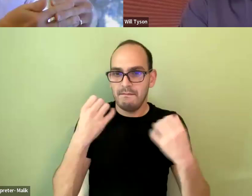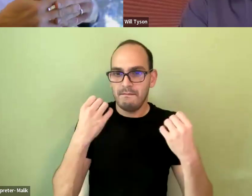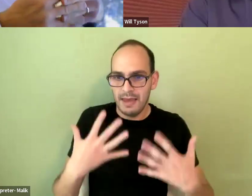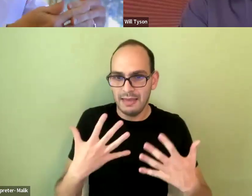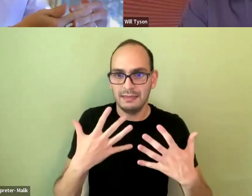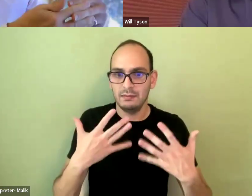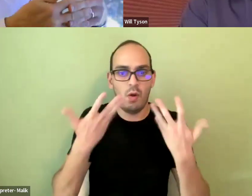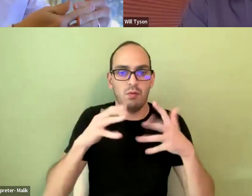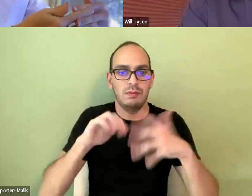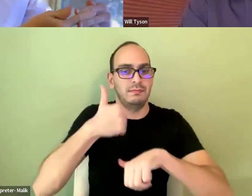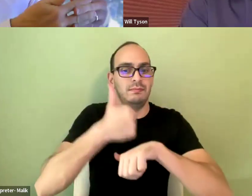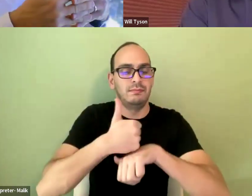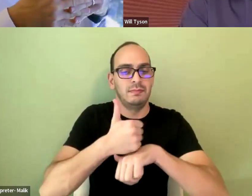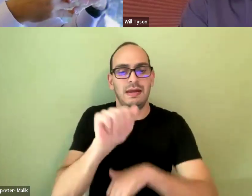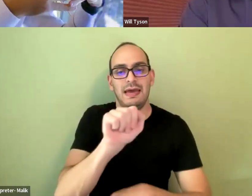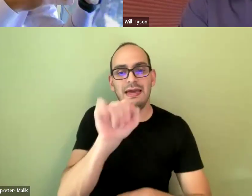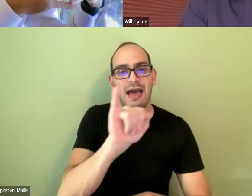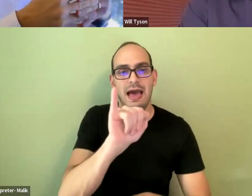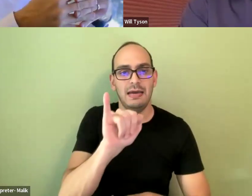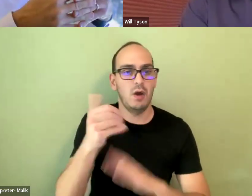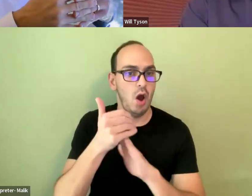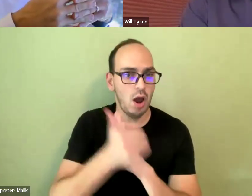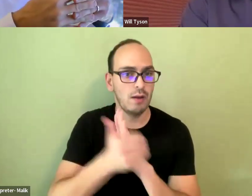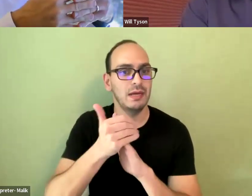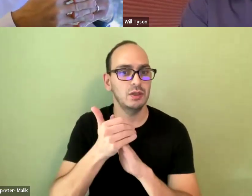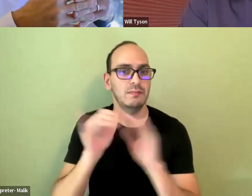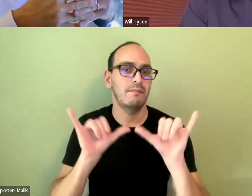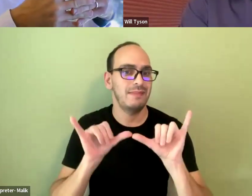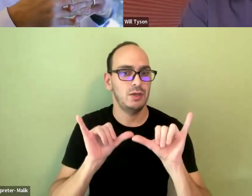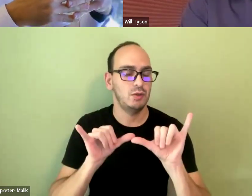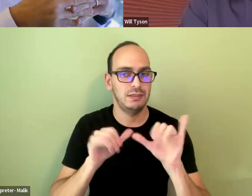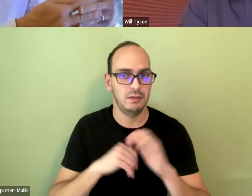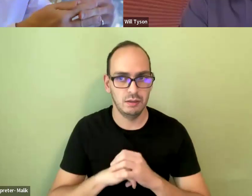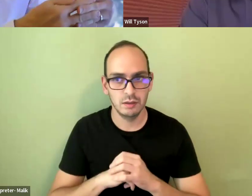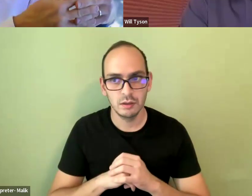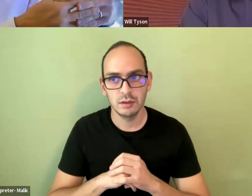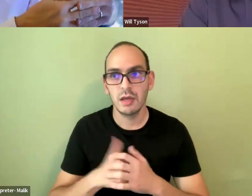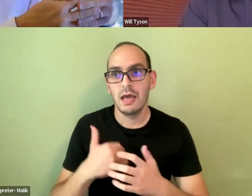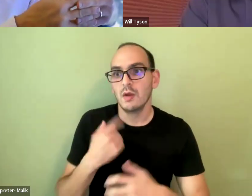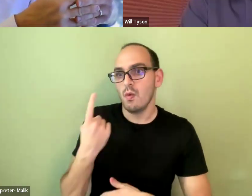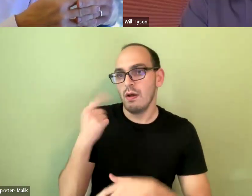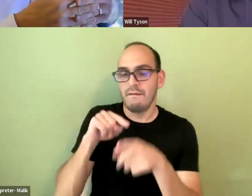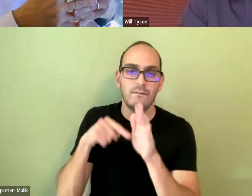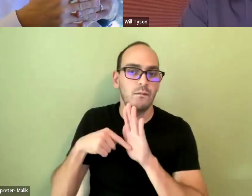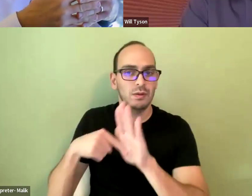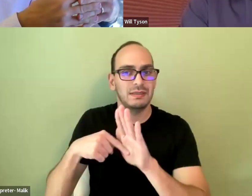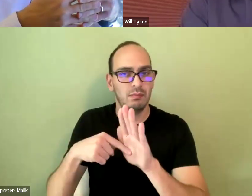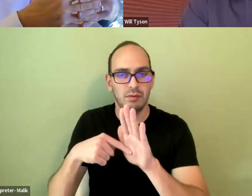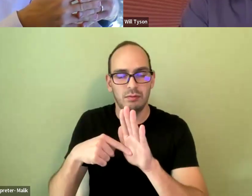existing AI automation measures out there. There is one for example that was advanced many years ago in